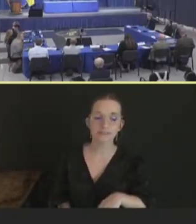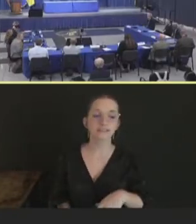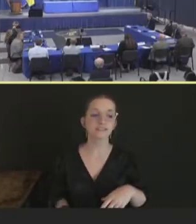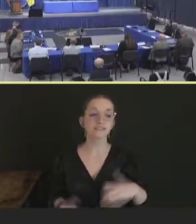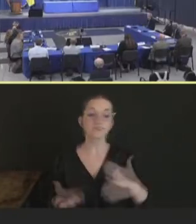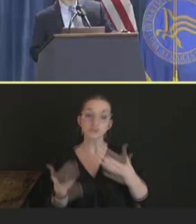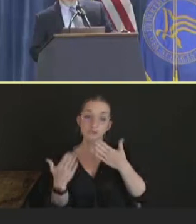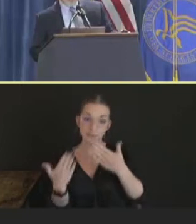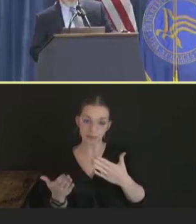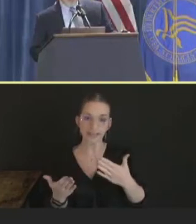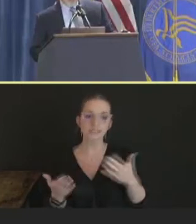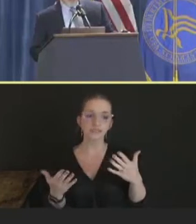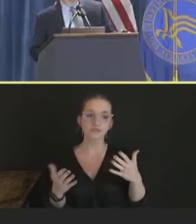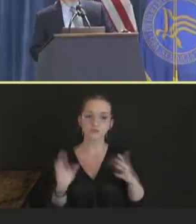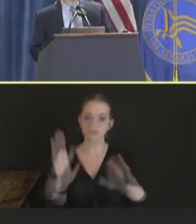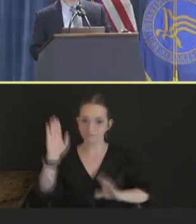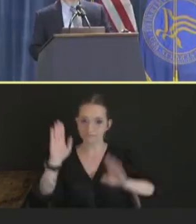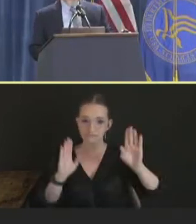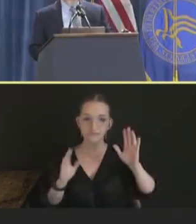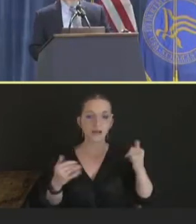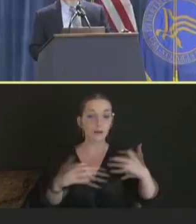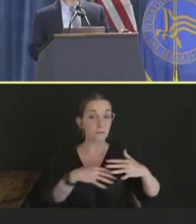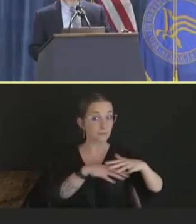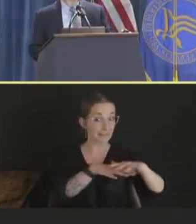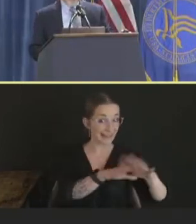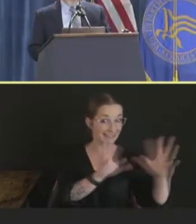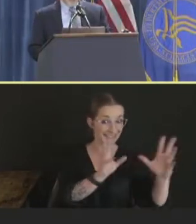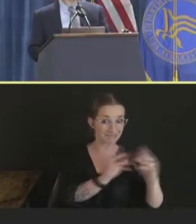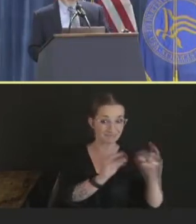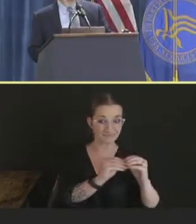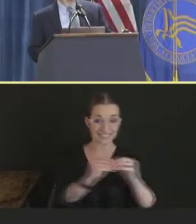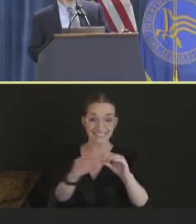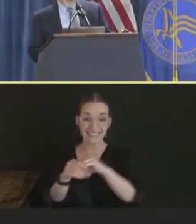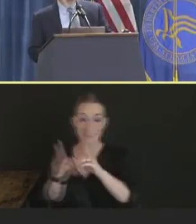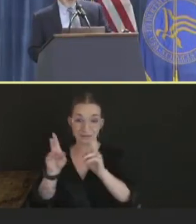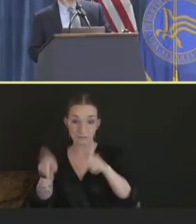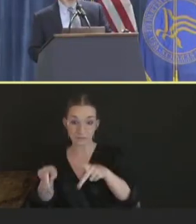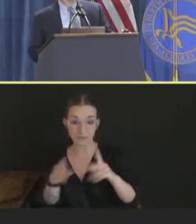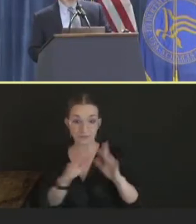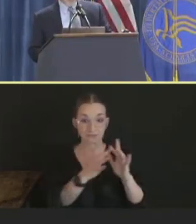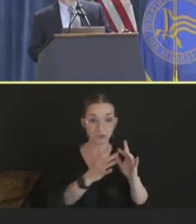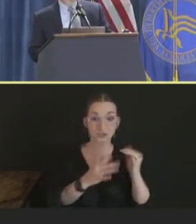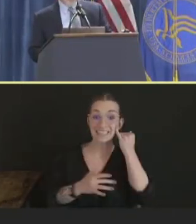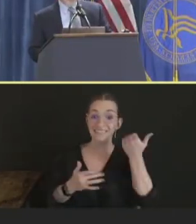Given our blended meeting if there are any objections to those minutes, please indicate